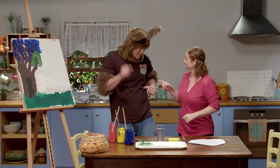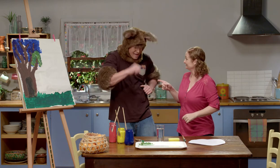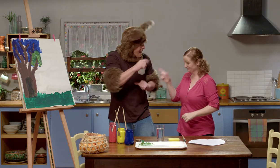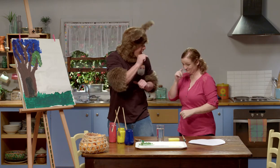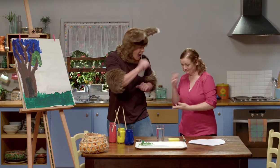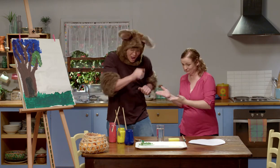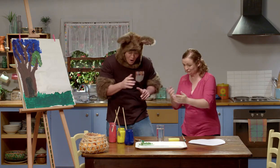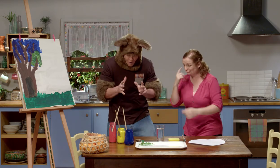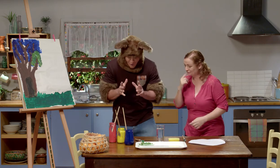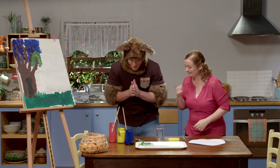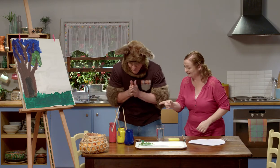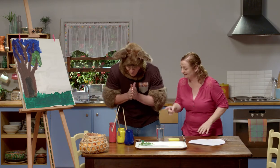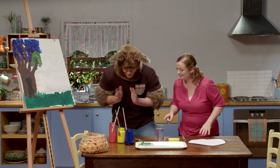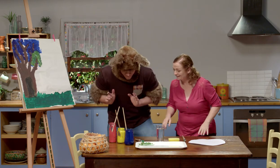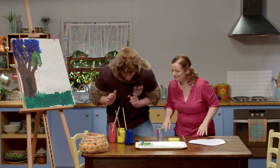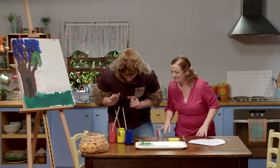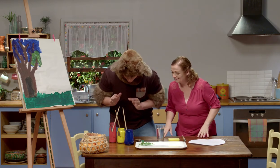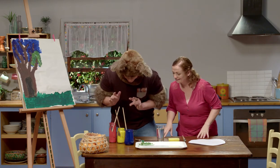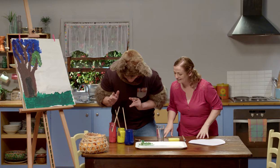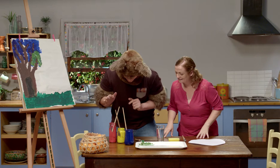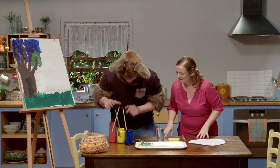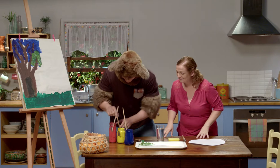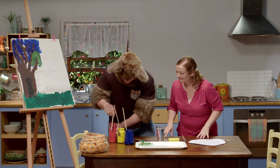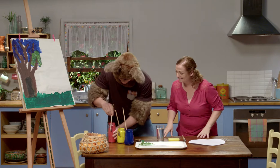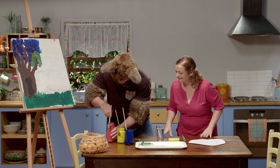by combining other colours. Oh, yeah.